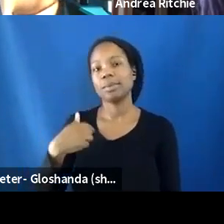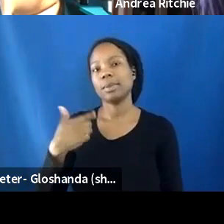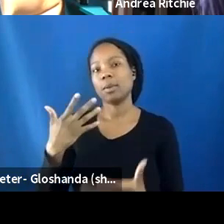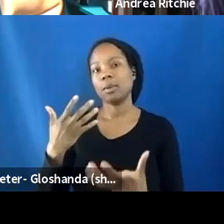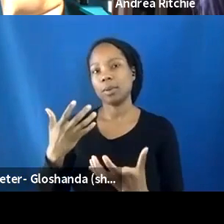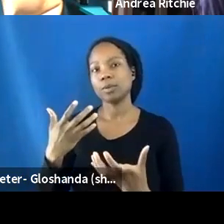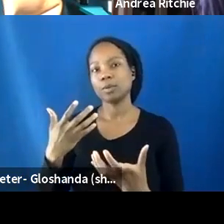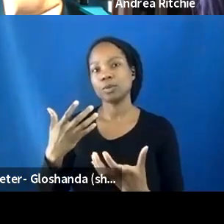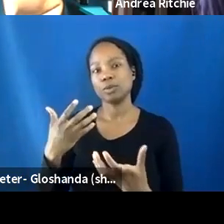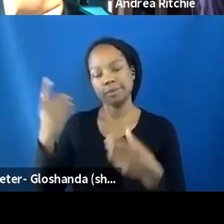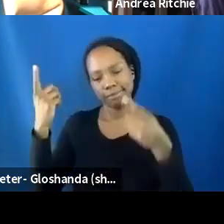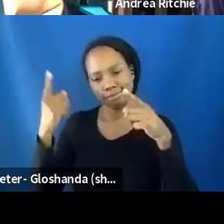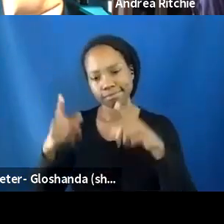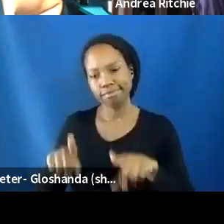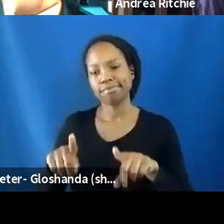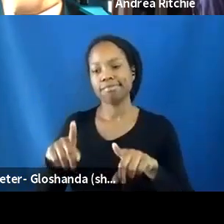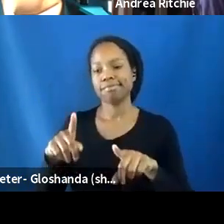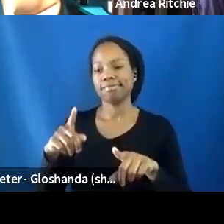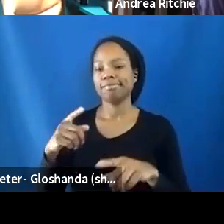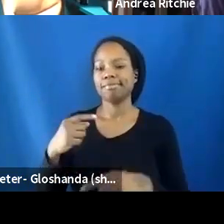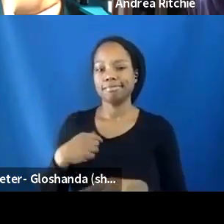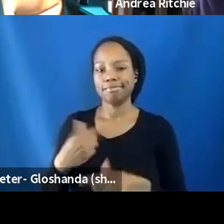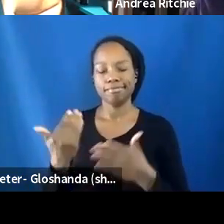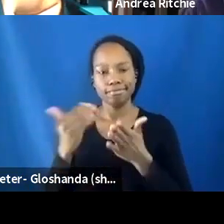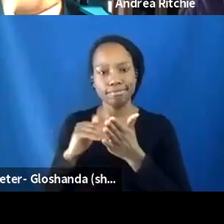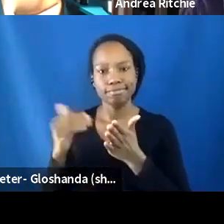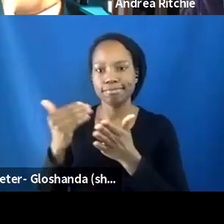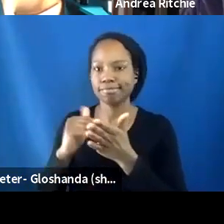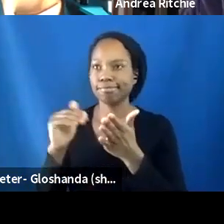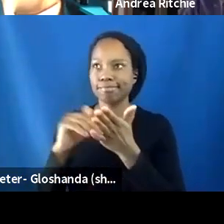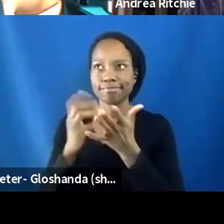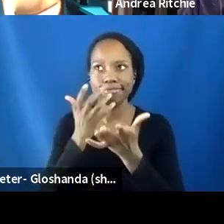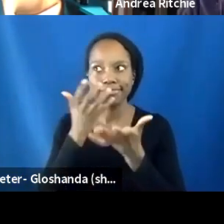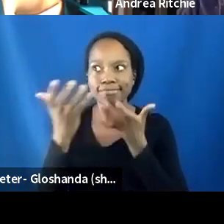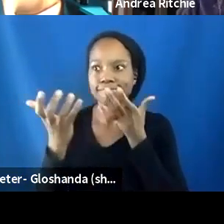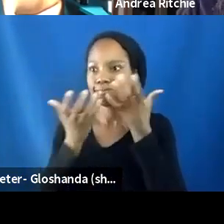constantly probably yelling at people about for a while now,